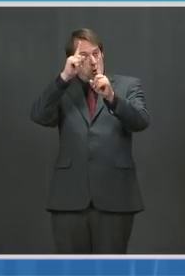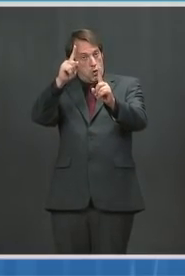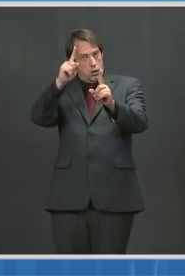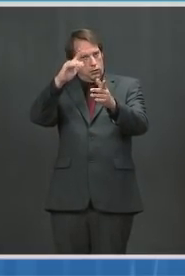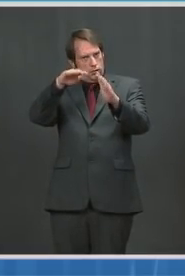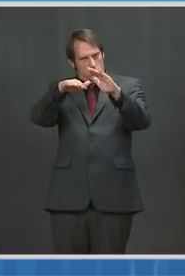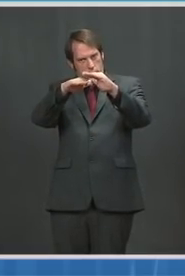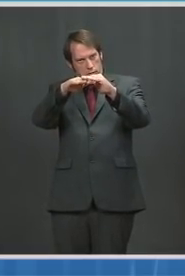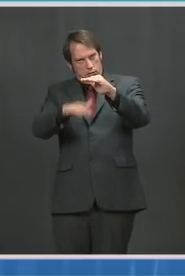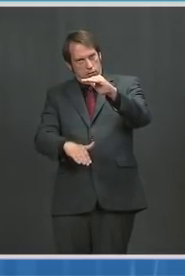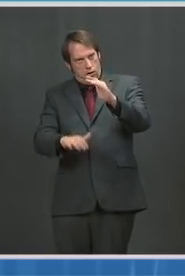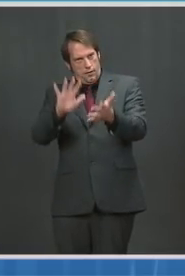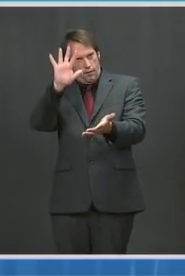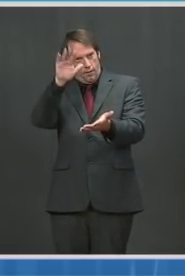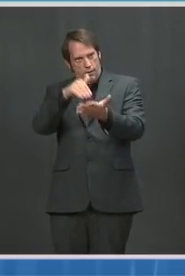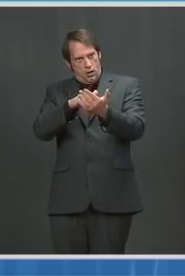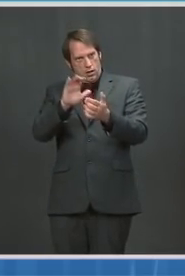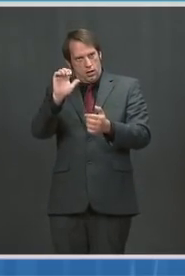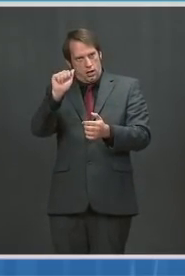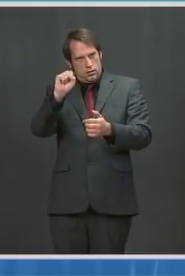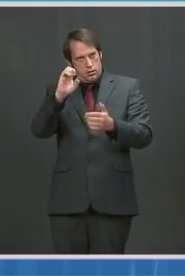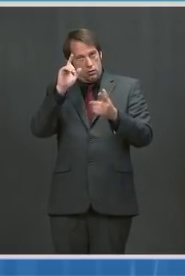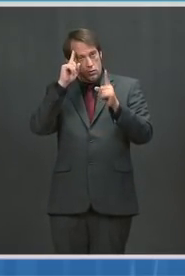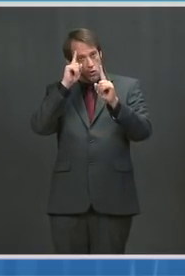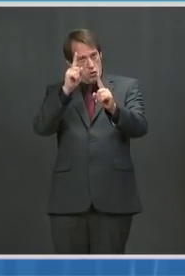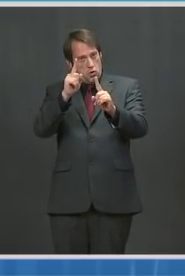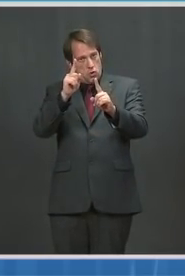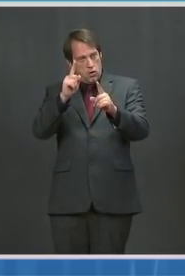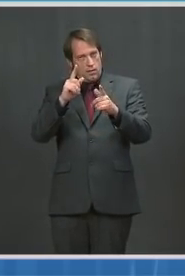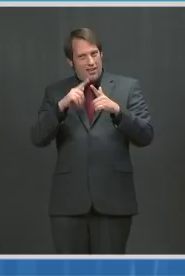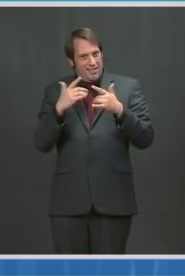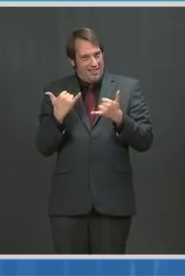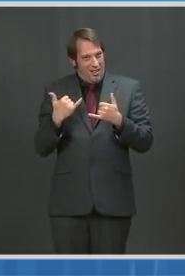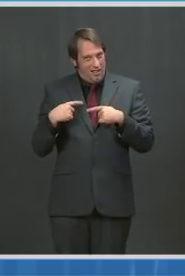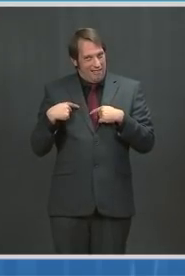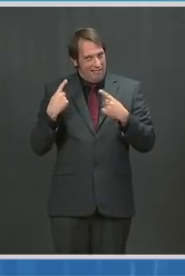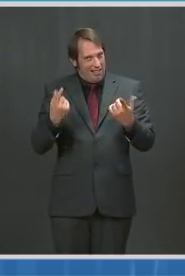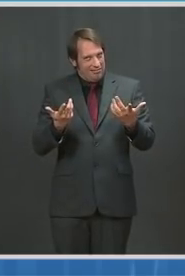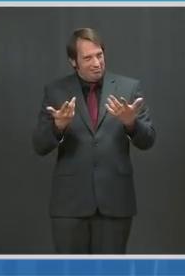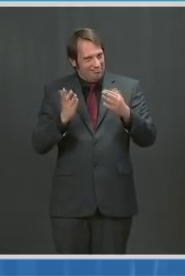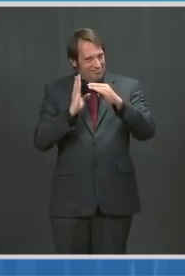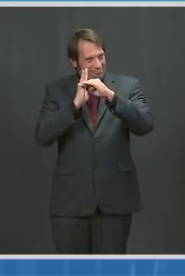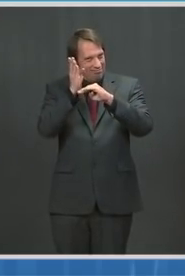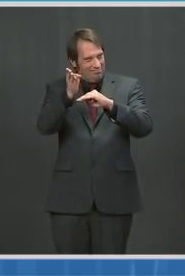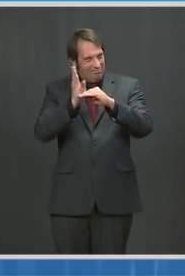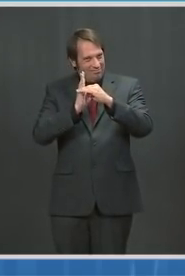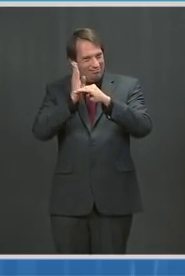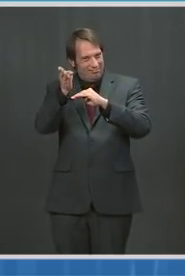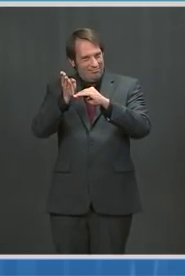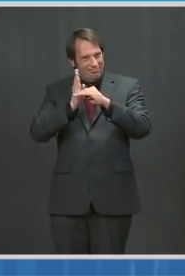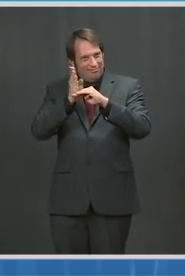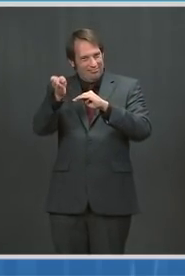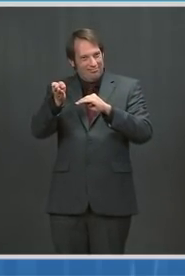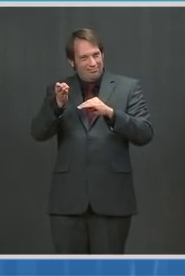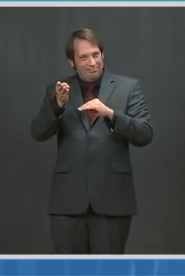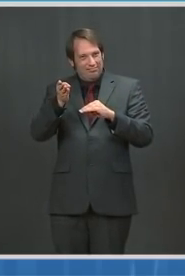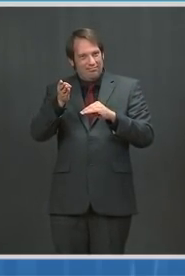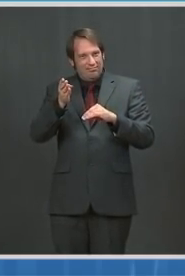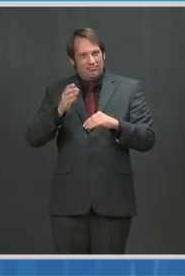So, you know, what I would say is, in the context of vaccination, we still need to have our case counts be really low to stop circulating virus,